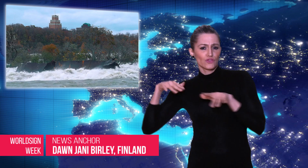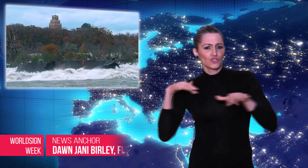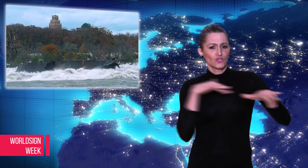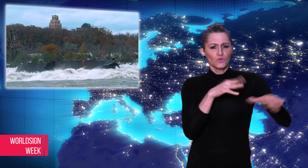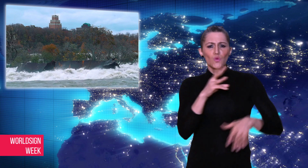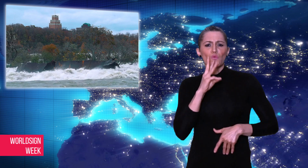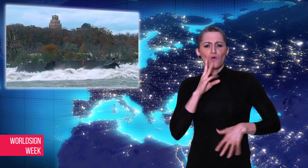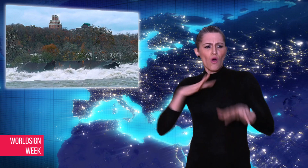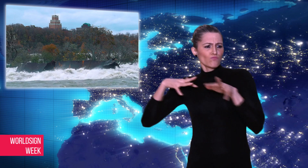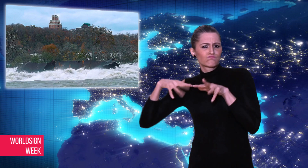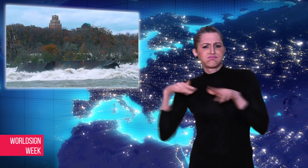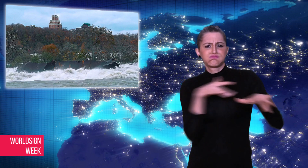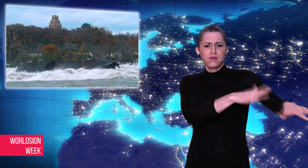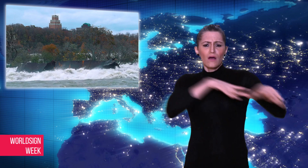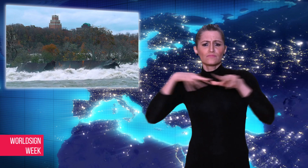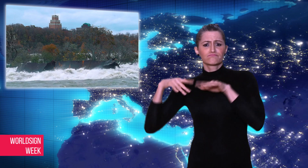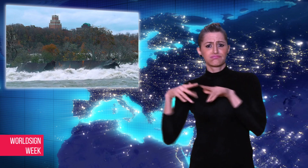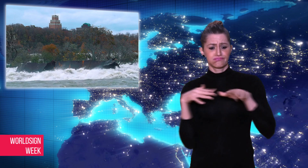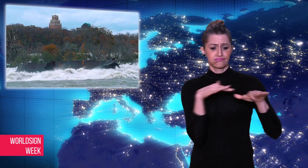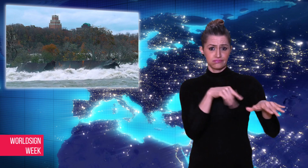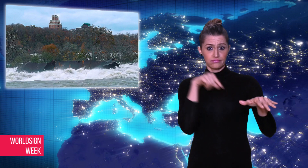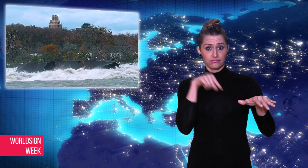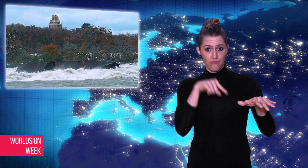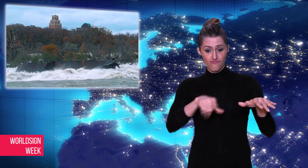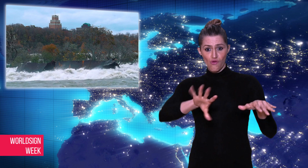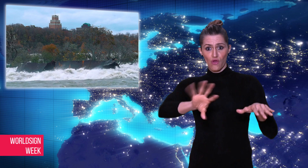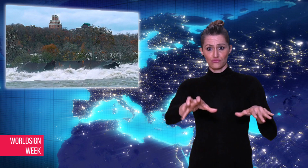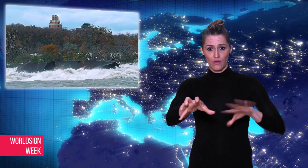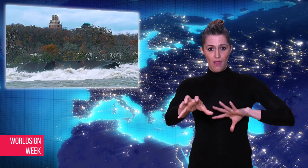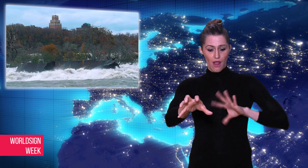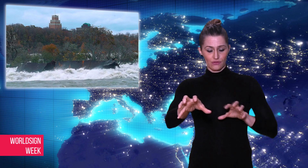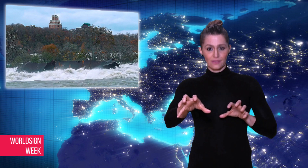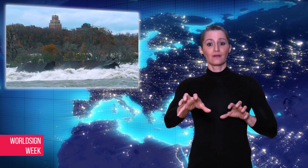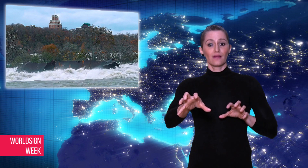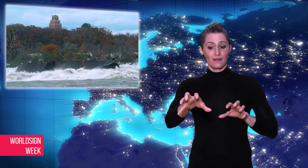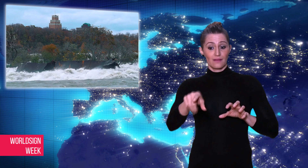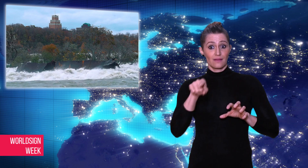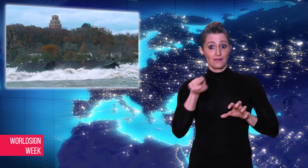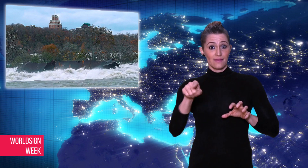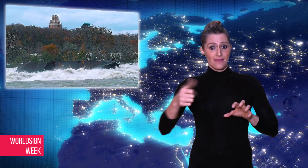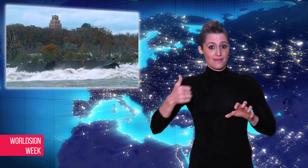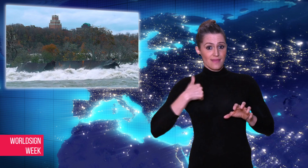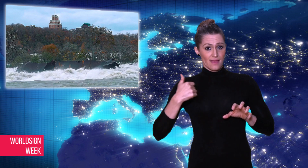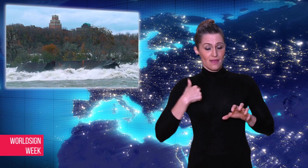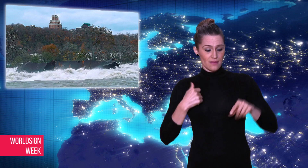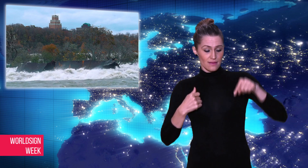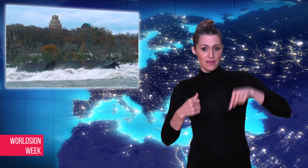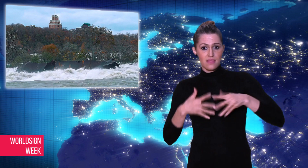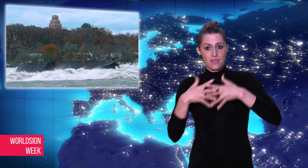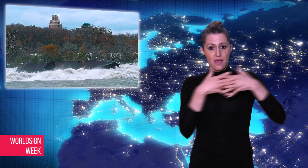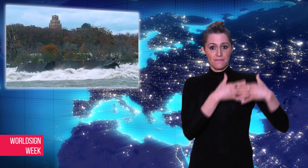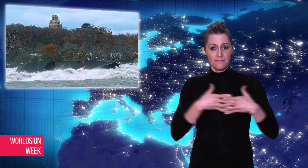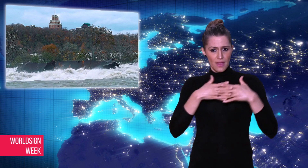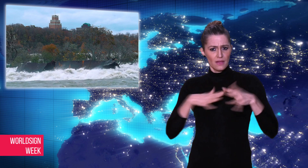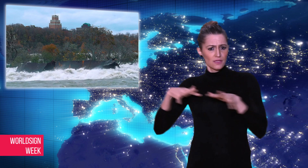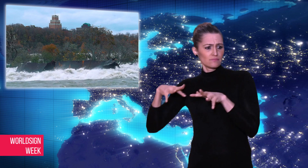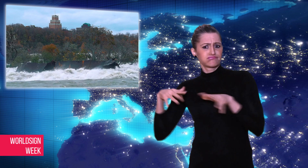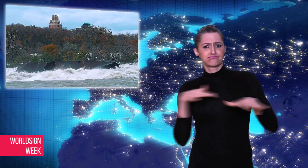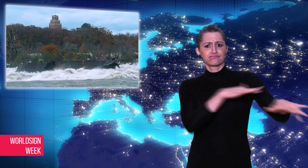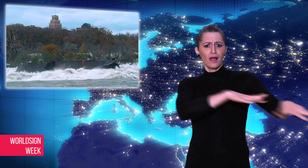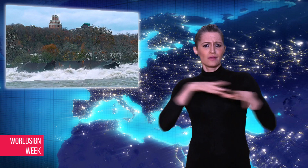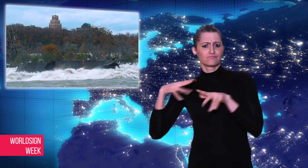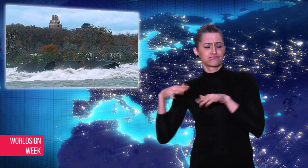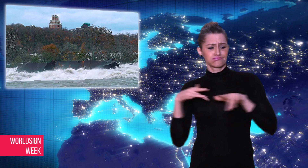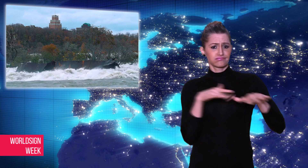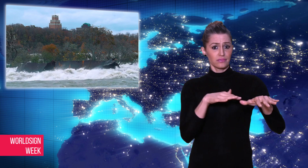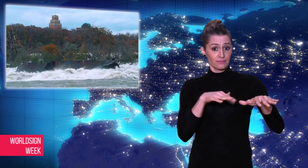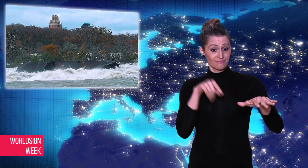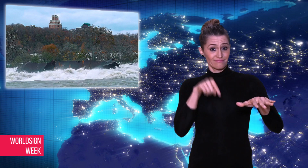[Dawn]: A boat that had been abandoned on the rocks